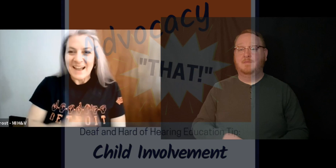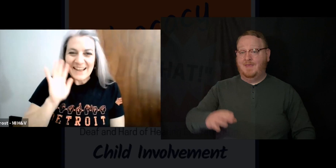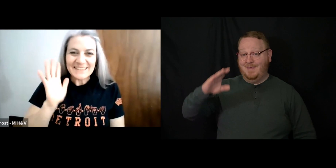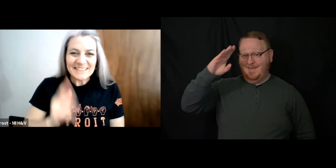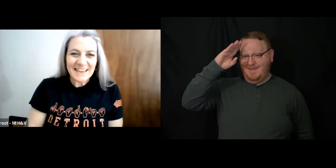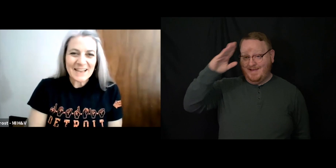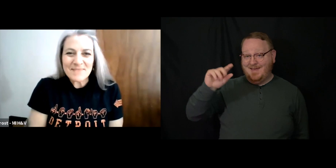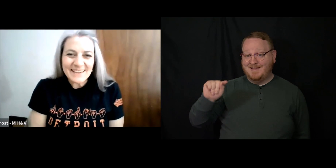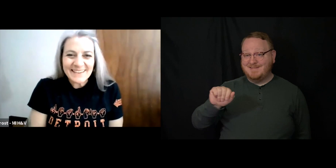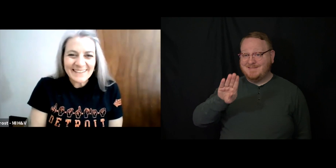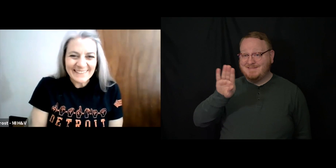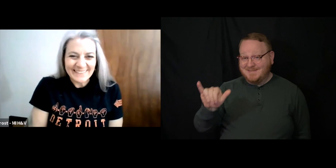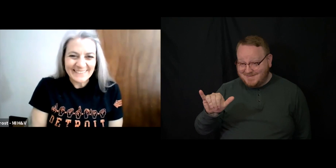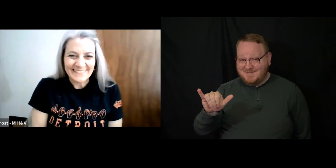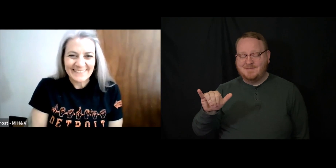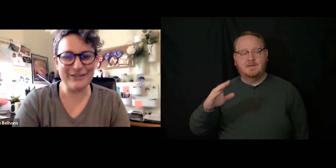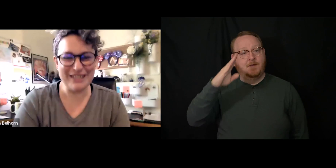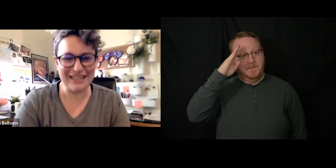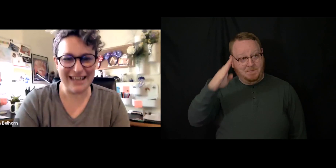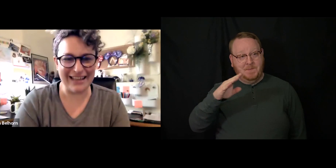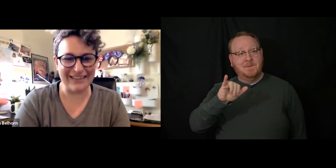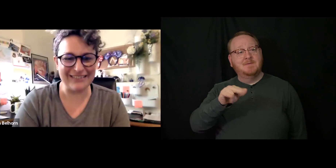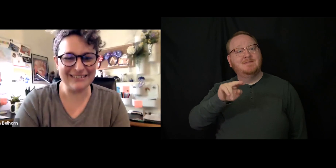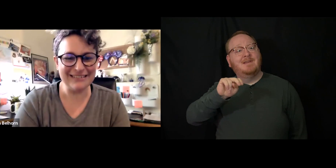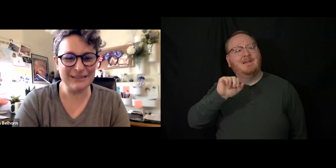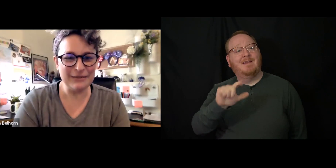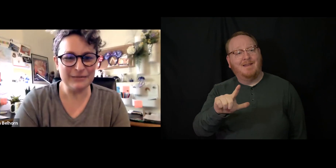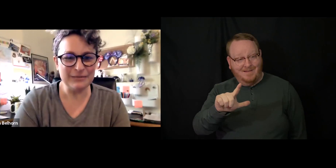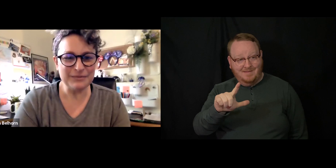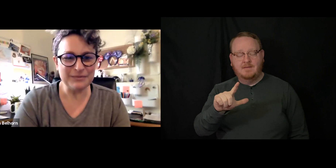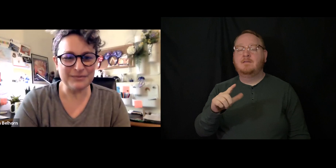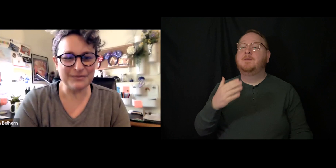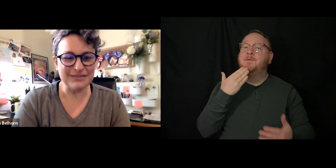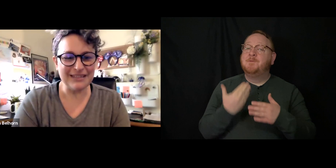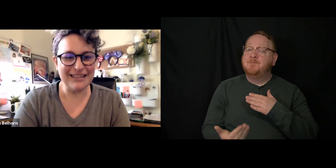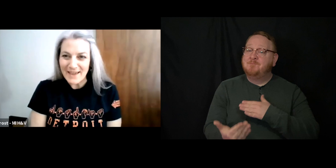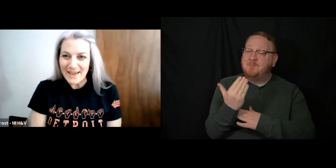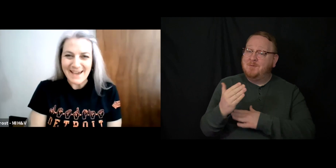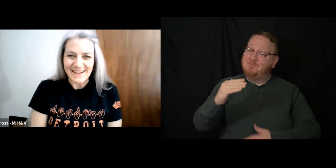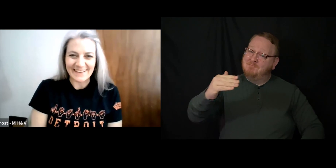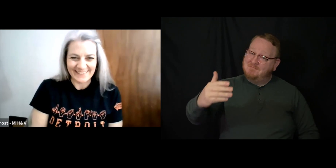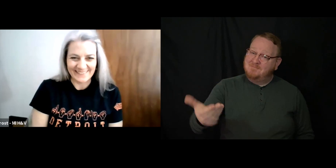Janel Frost: Hi Tabby. Tabby Belhorn: Hello Janel Janel Frost: Good morning. Welcome back.